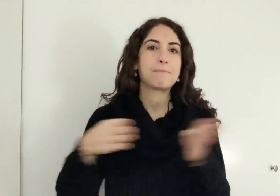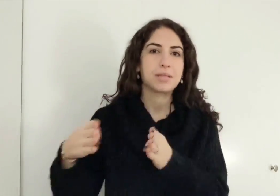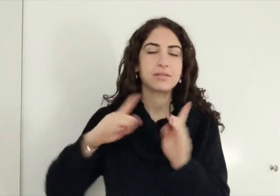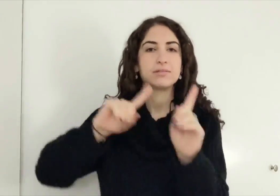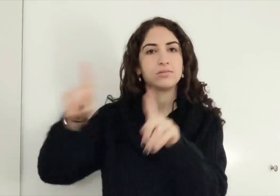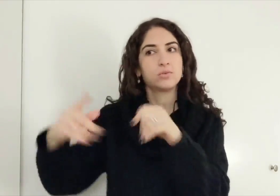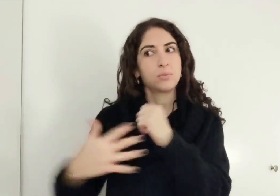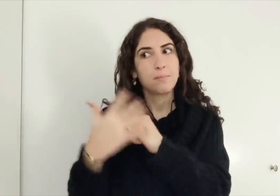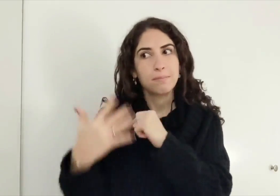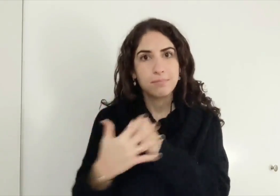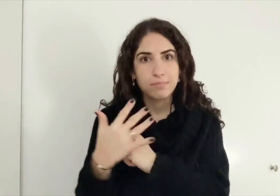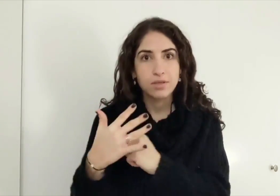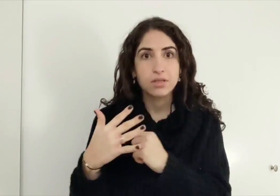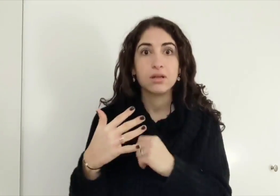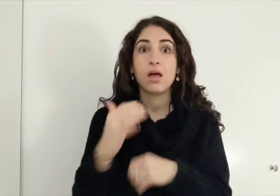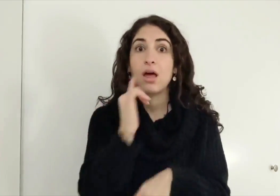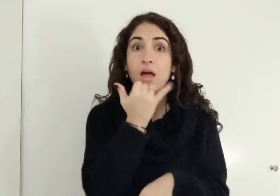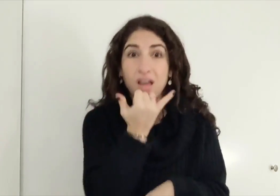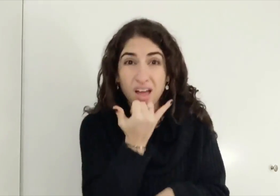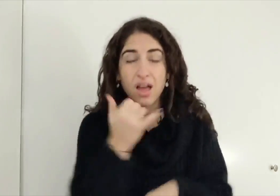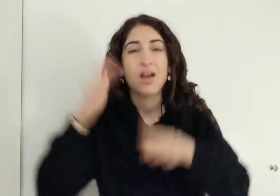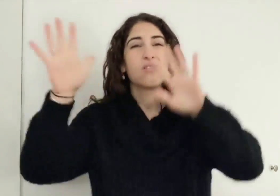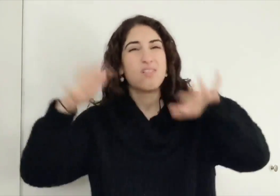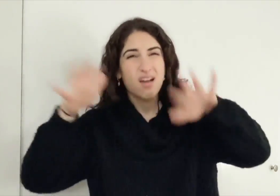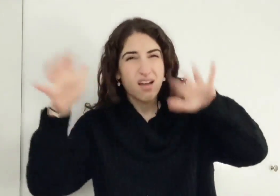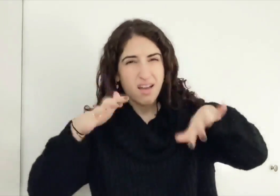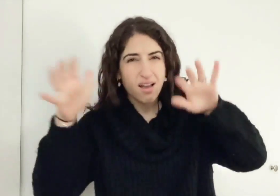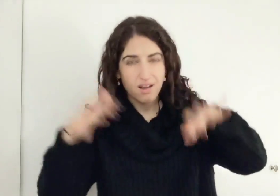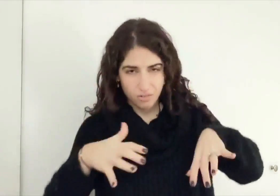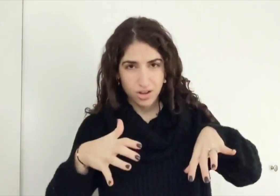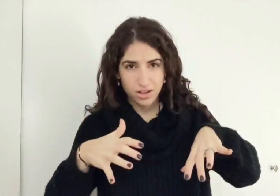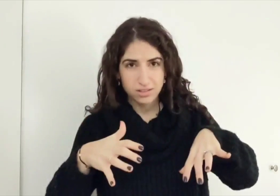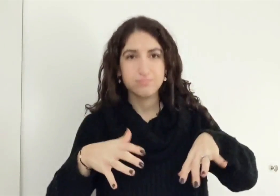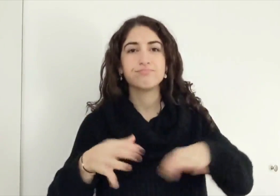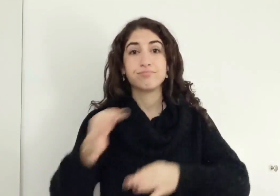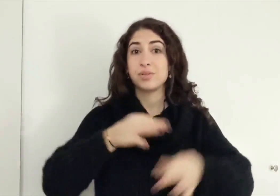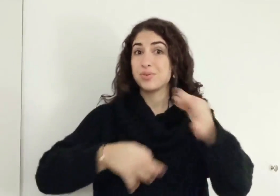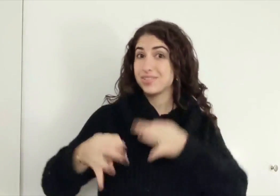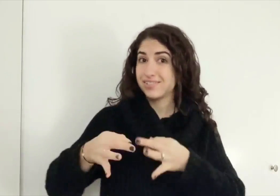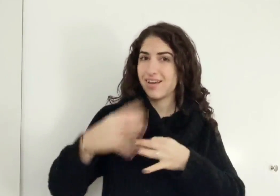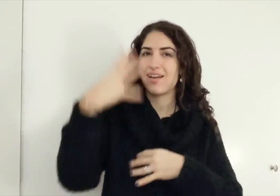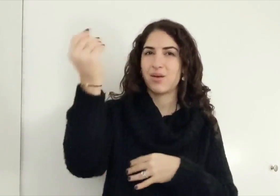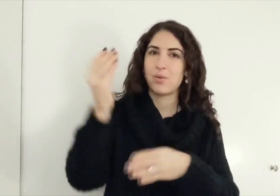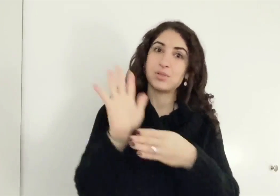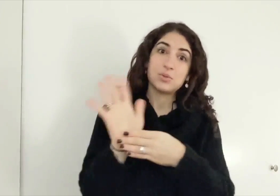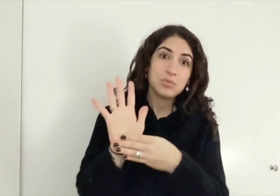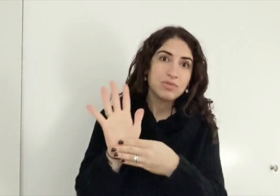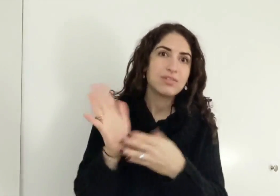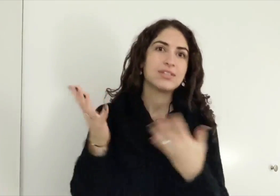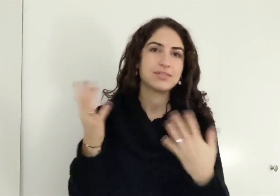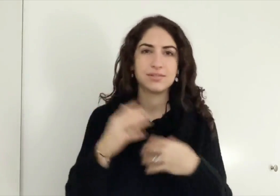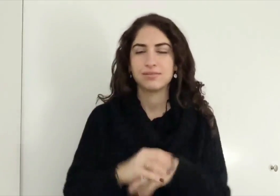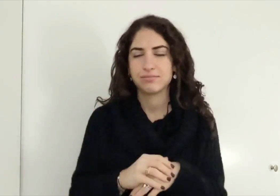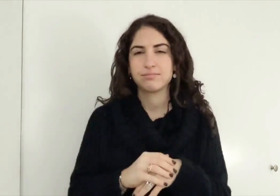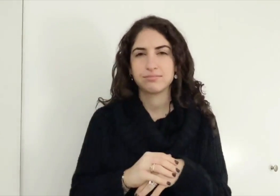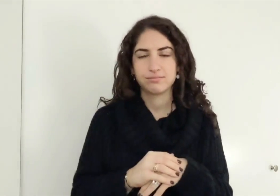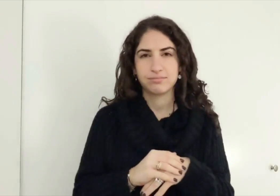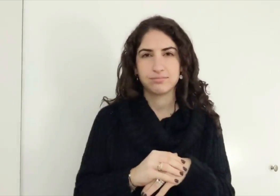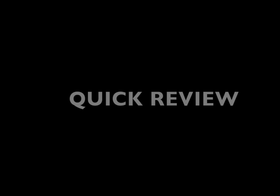"We planned to go to the beach, BUT! it rained, so instead we went to the movies.